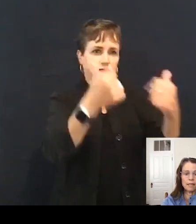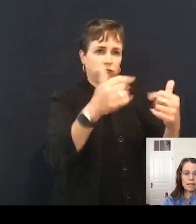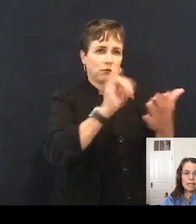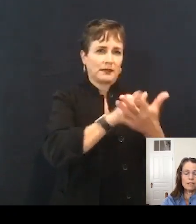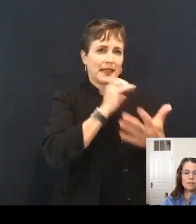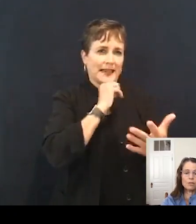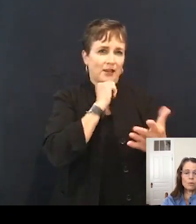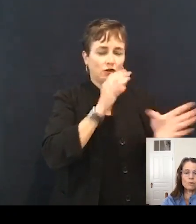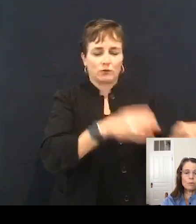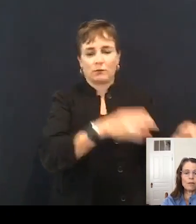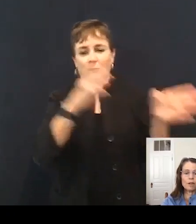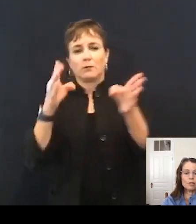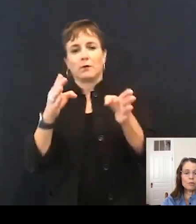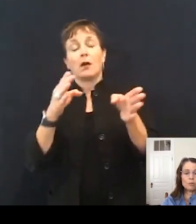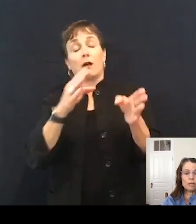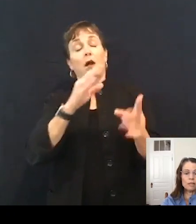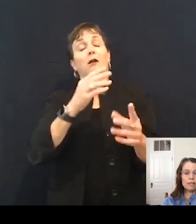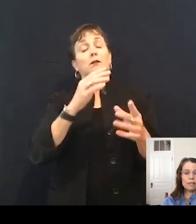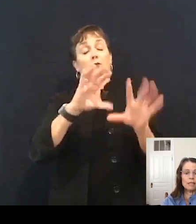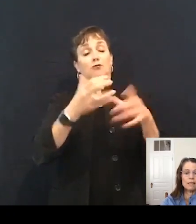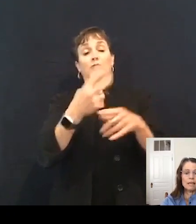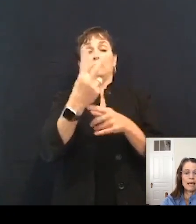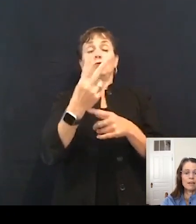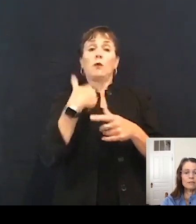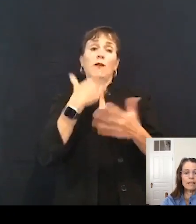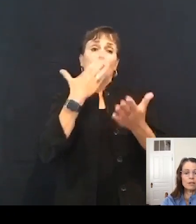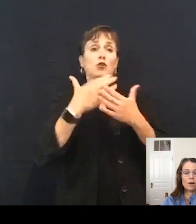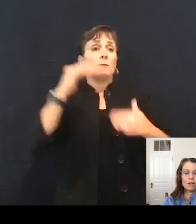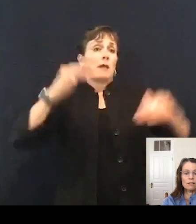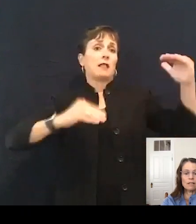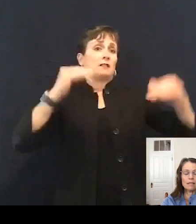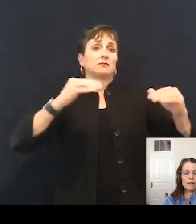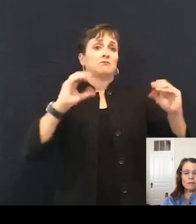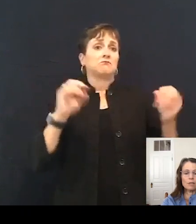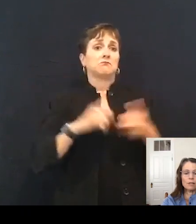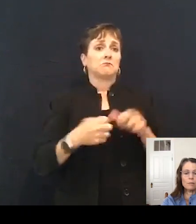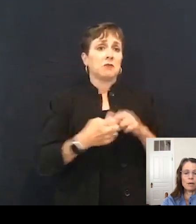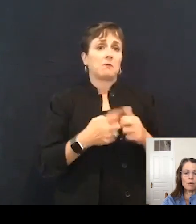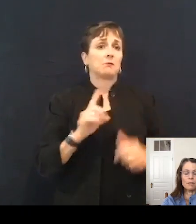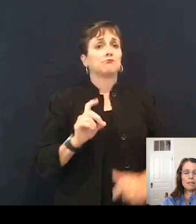Individuals with USH3 have later onset of hearing impairment and